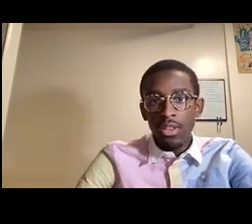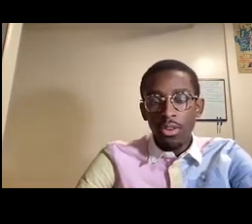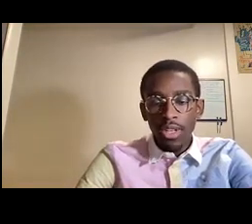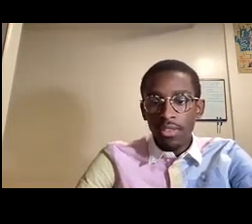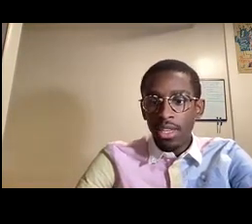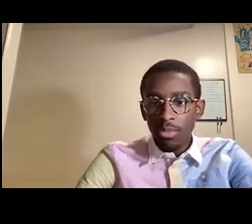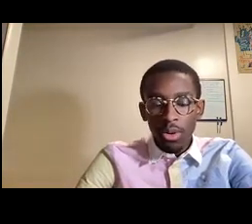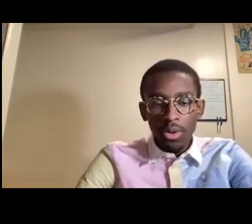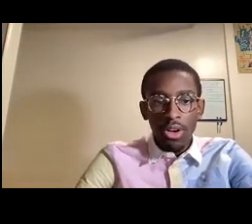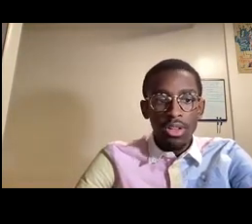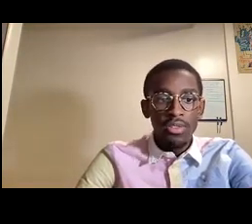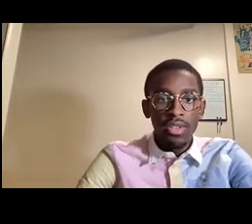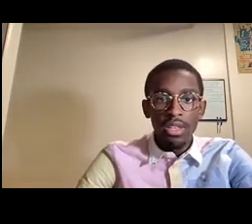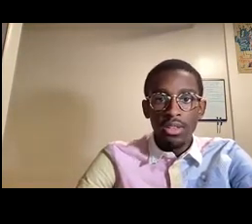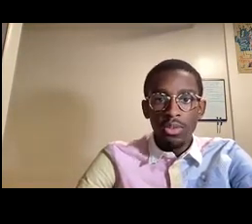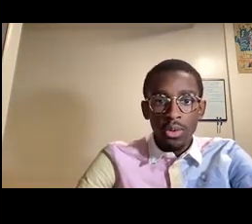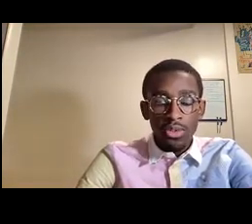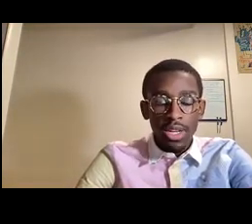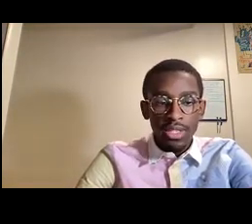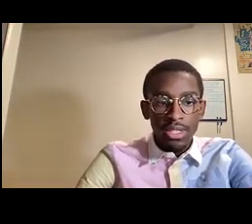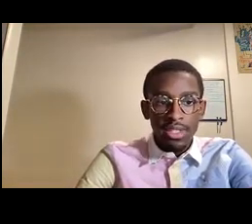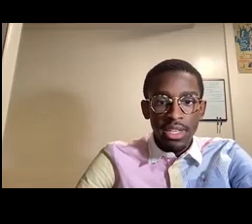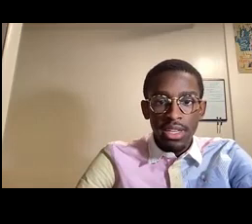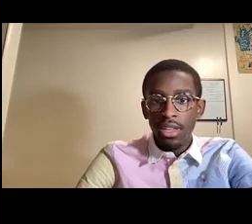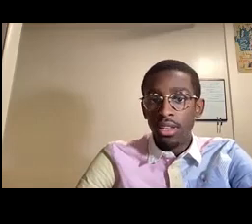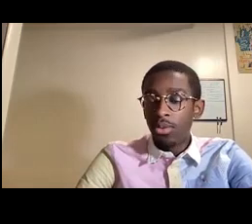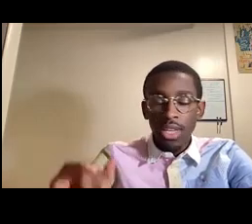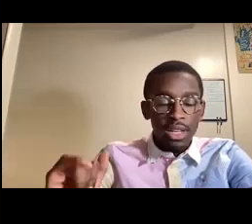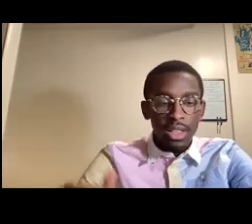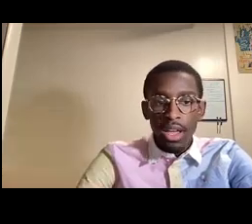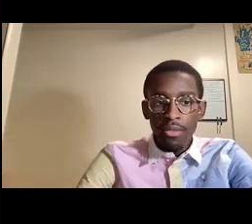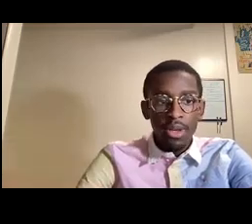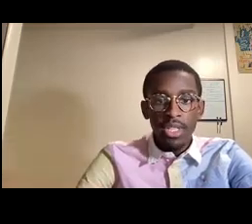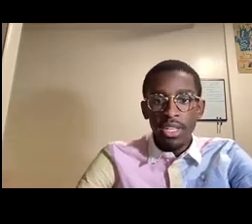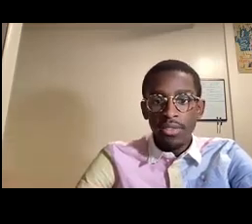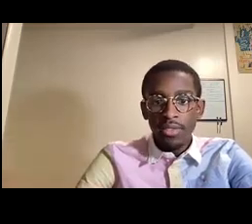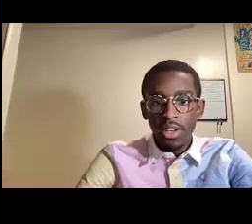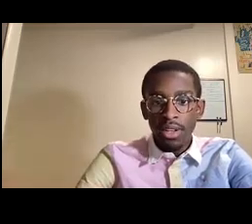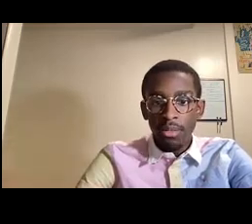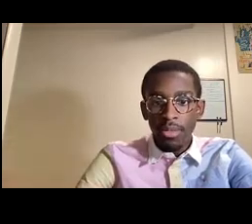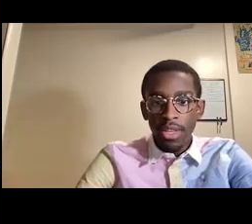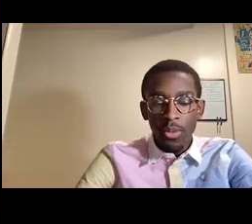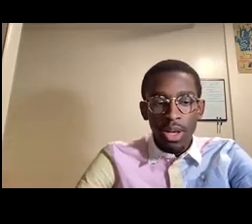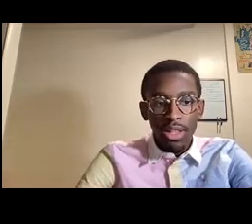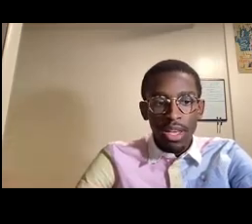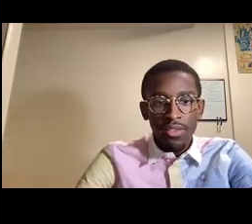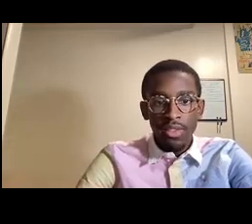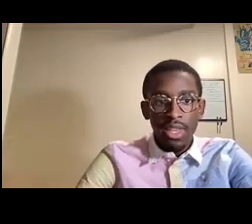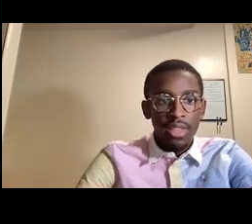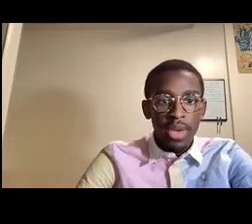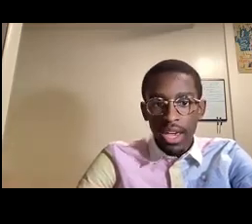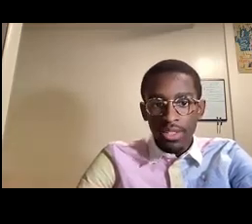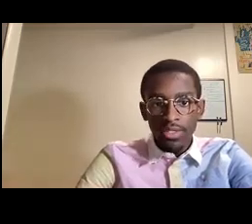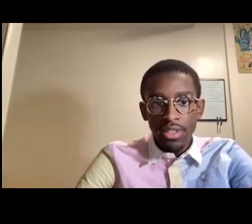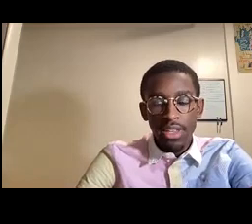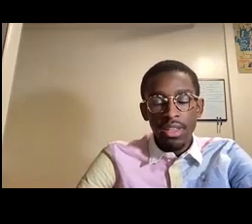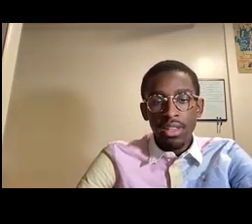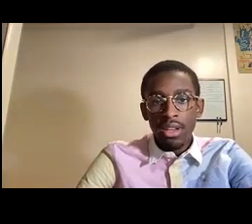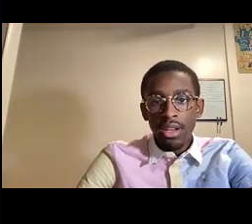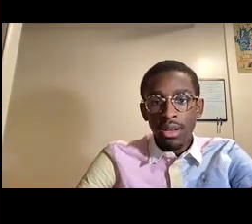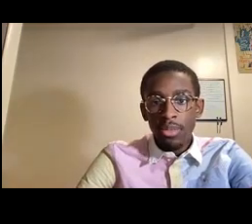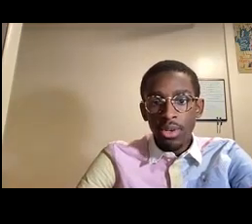COVID -19 protocols in schools around Tennessee, you get live updates, as well as look at the past bills